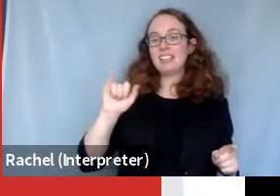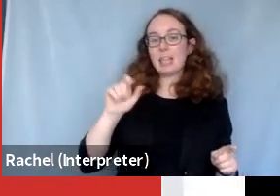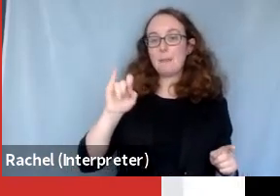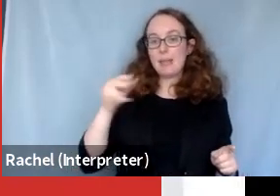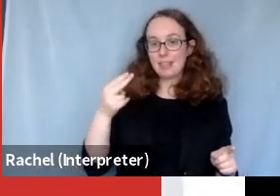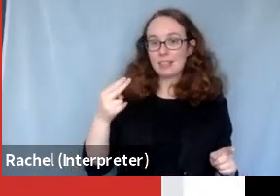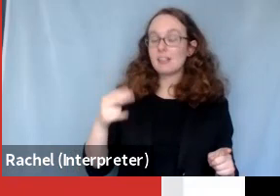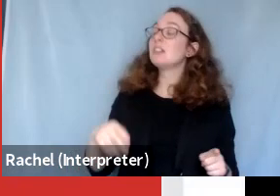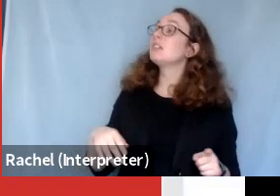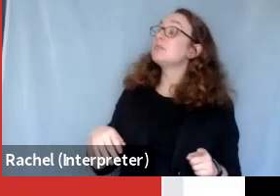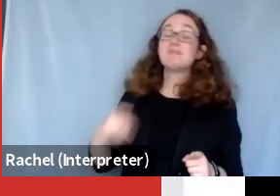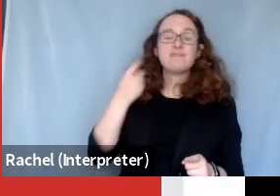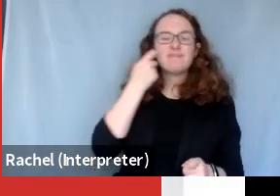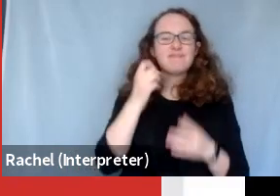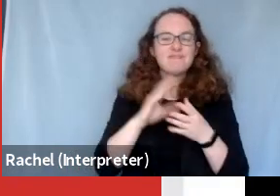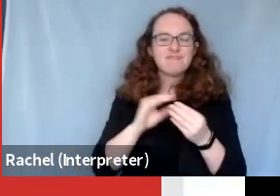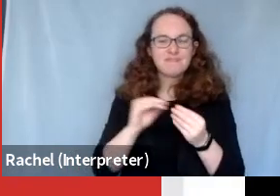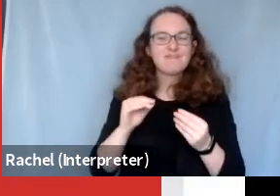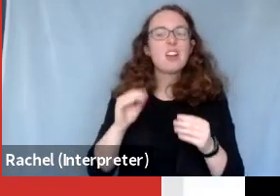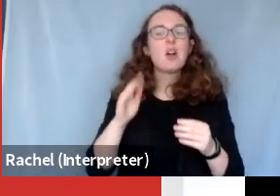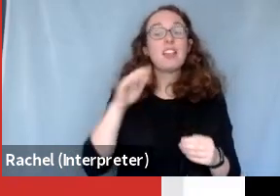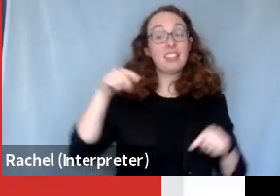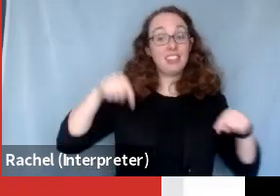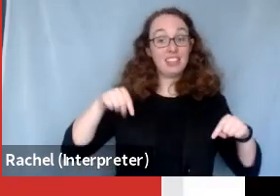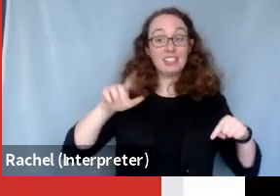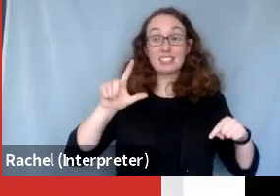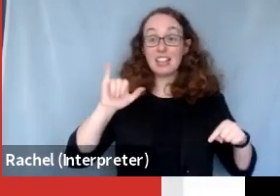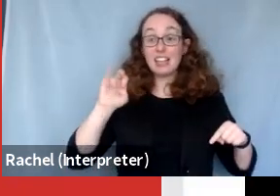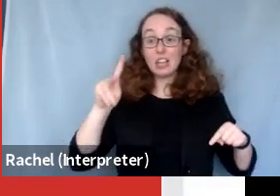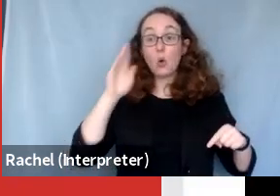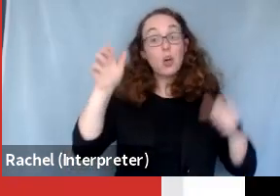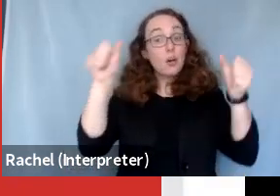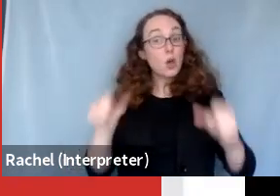workshop on the Ram Ready webpage. Make sure to check your student email